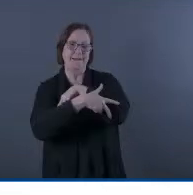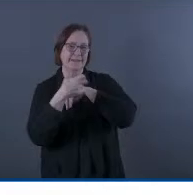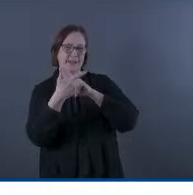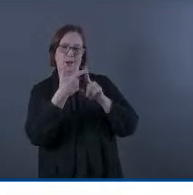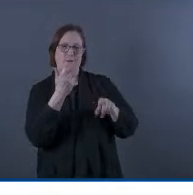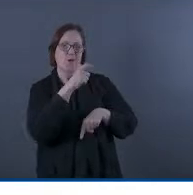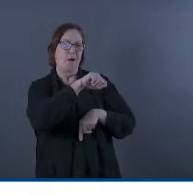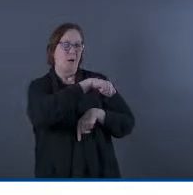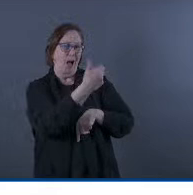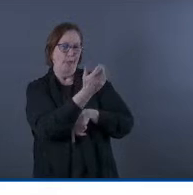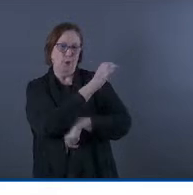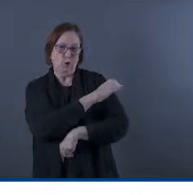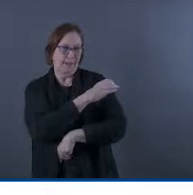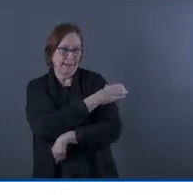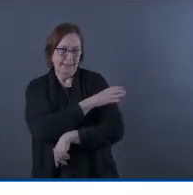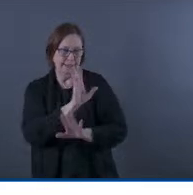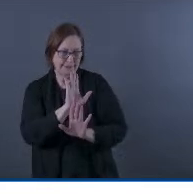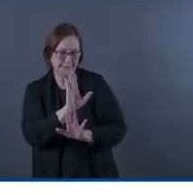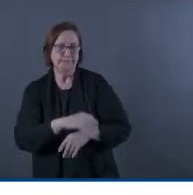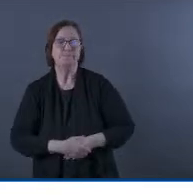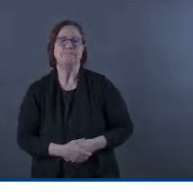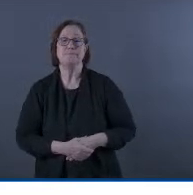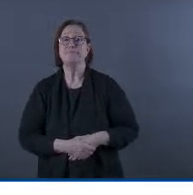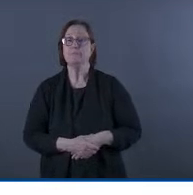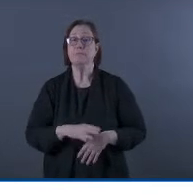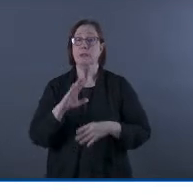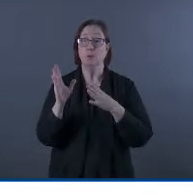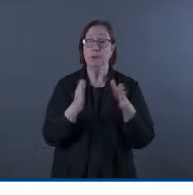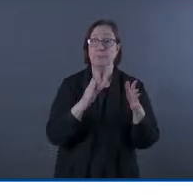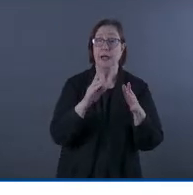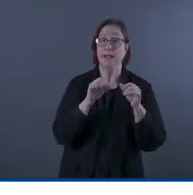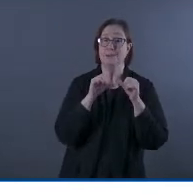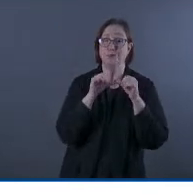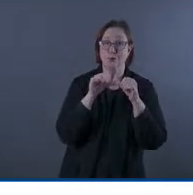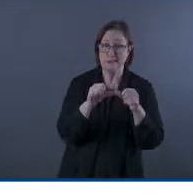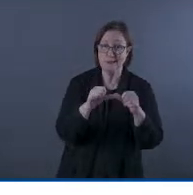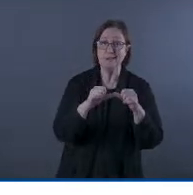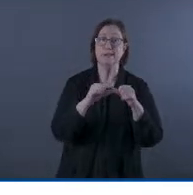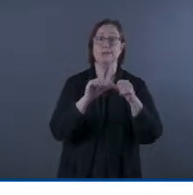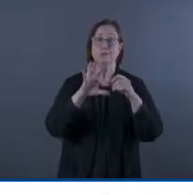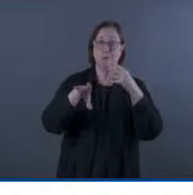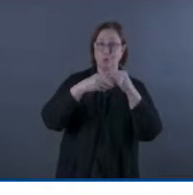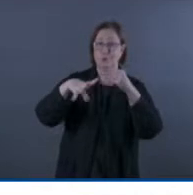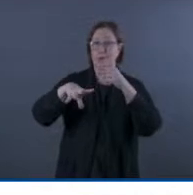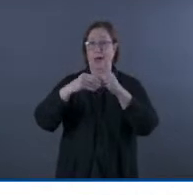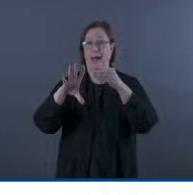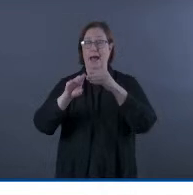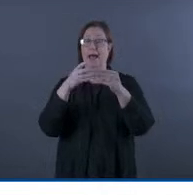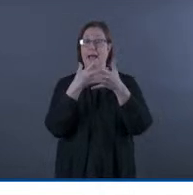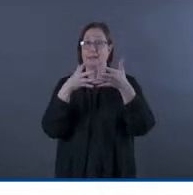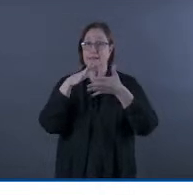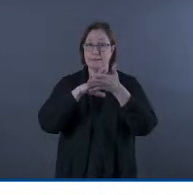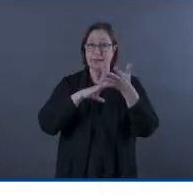So we'll continue to grow and ramp up hours as we get more vaccines available.